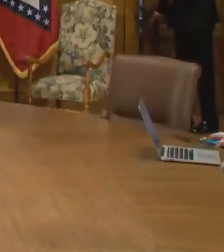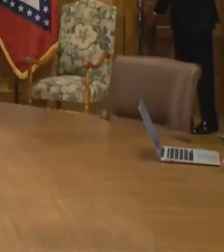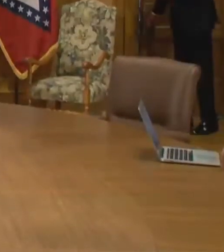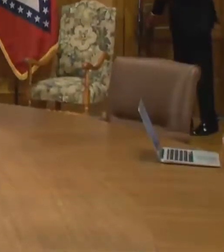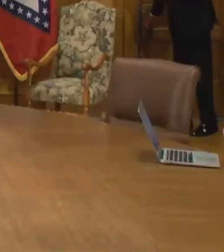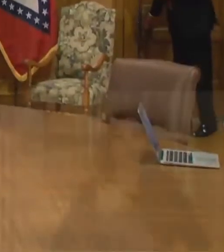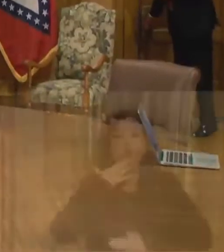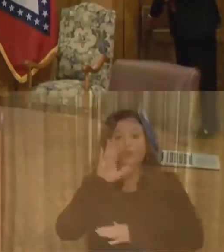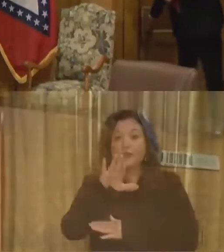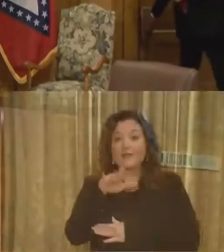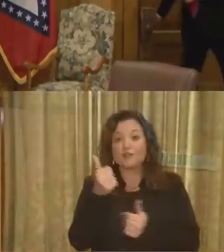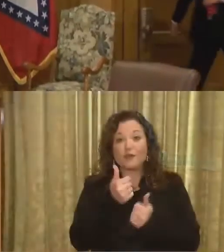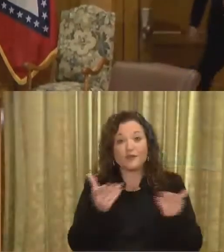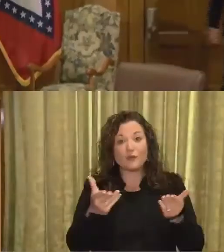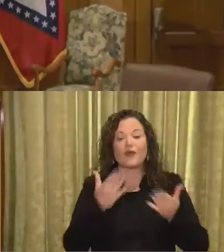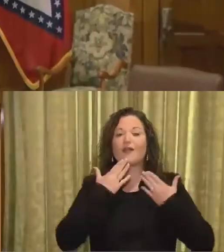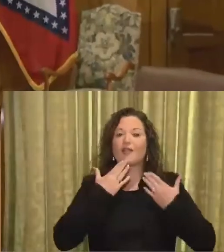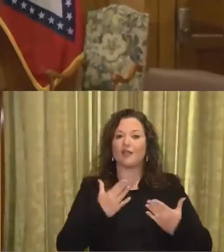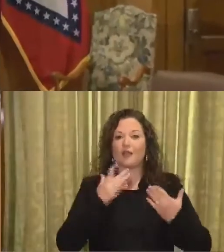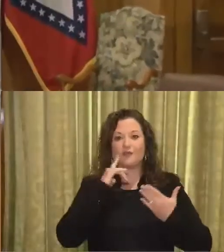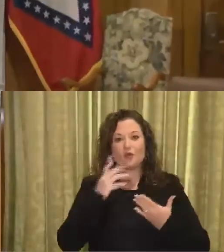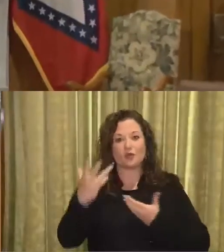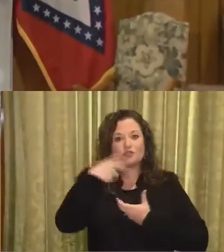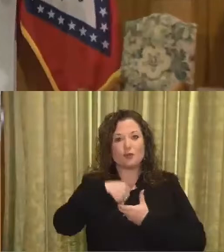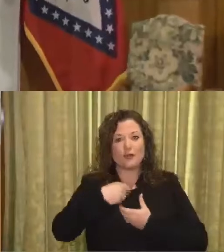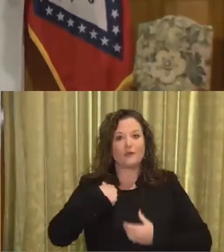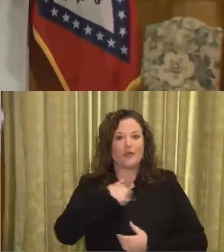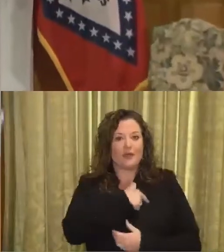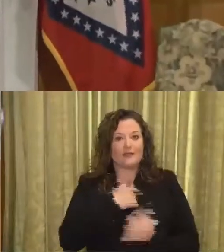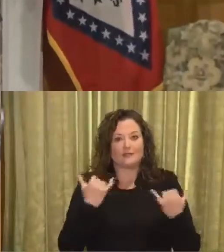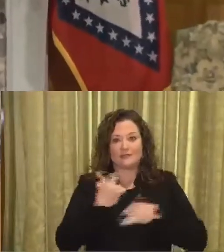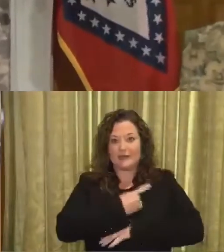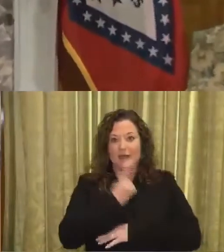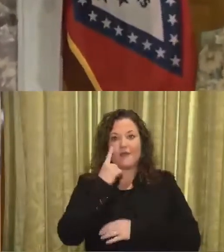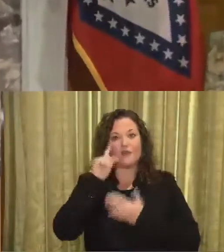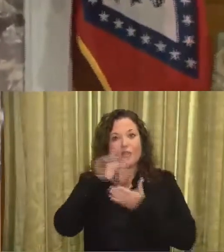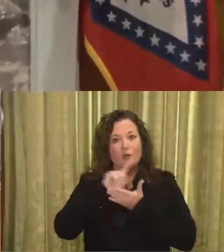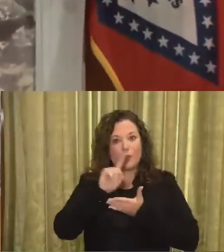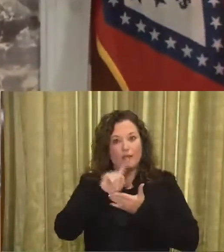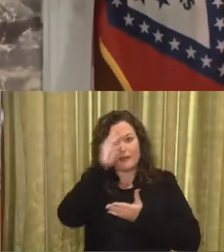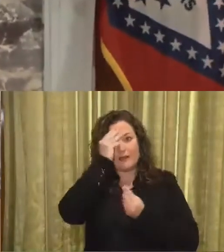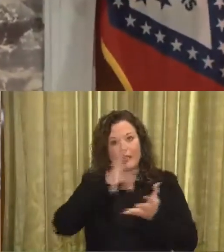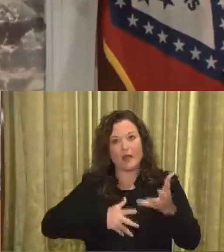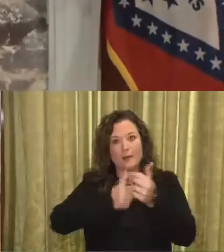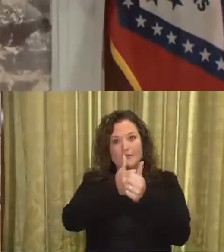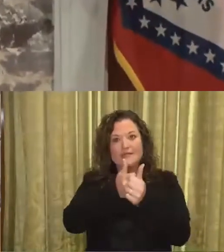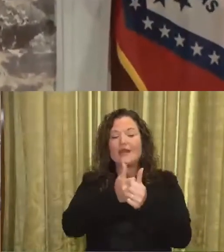Good afternoon everyone. Thank you for joining us today for the weekly update and today's